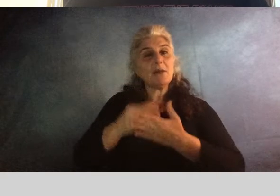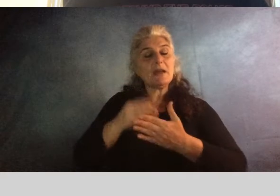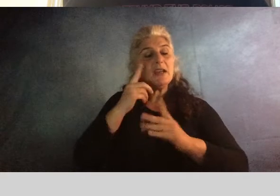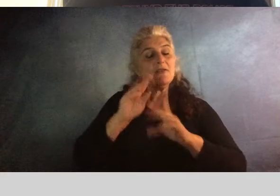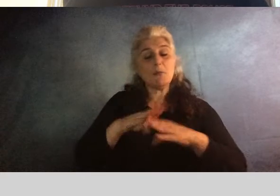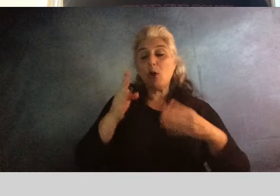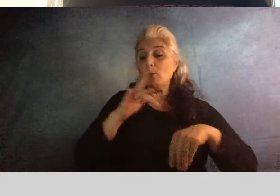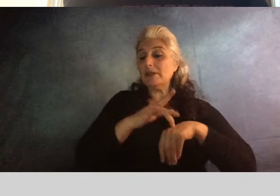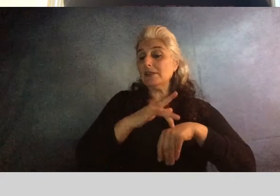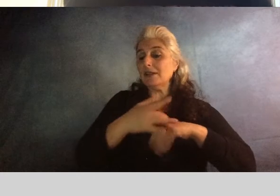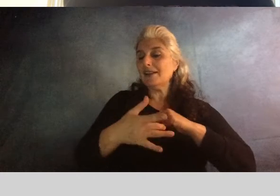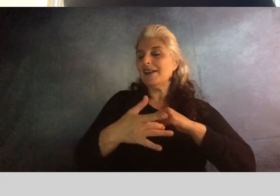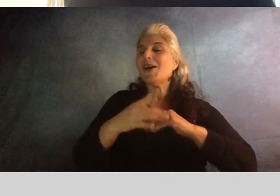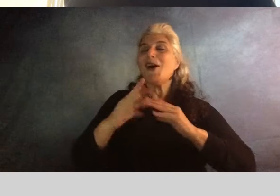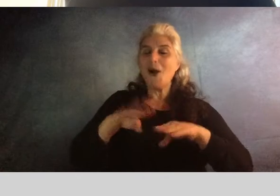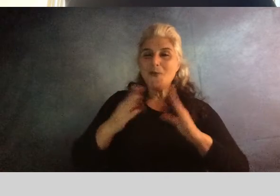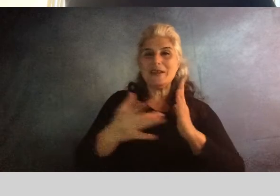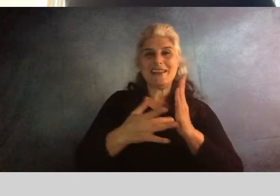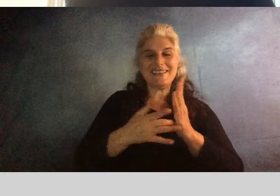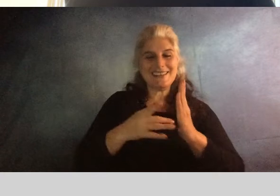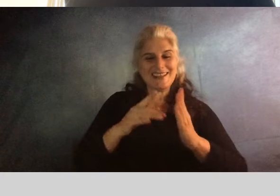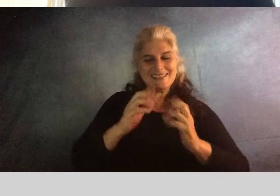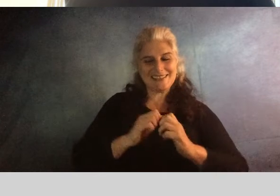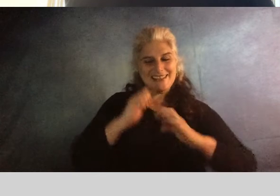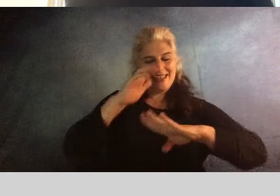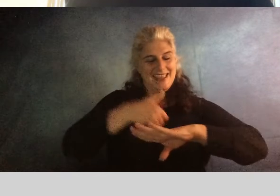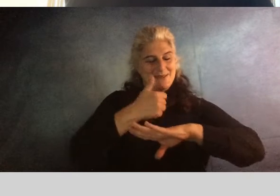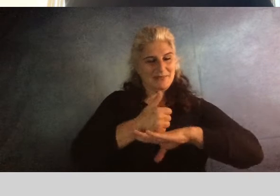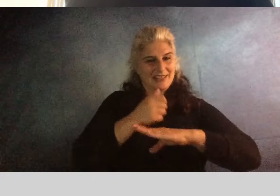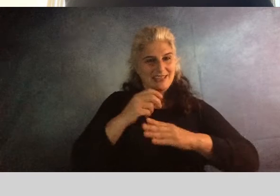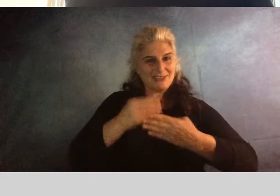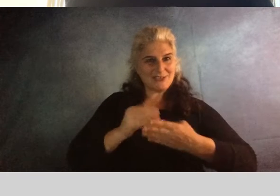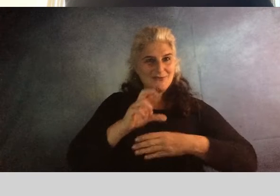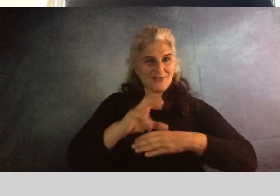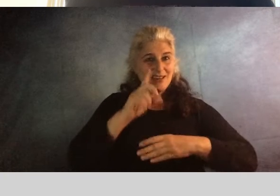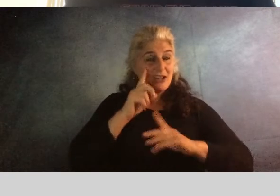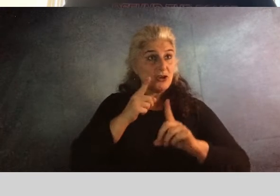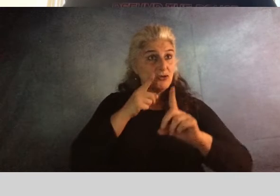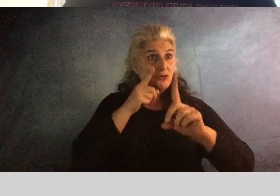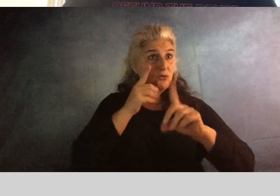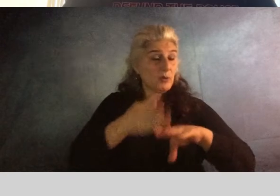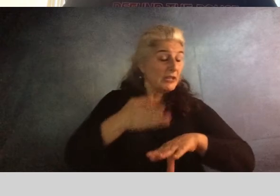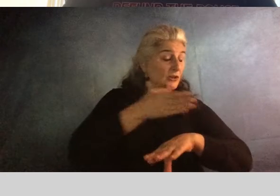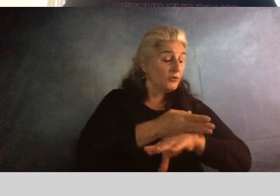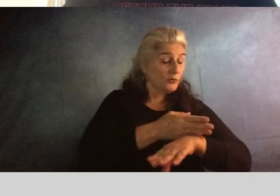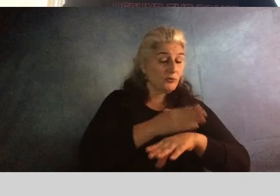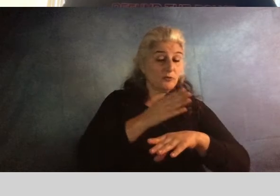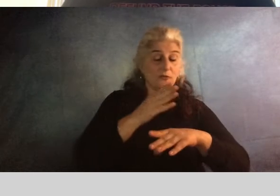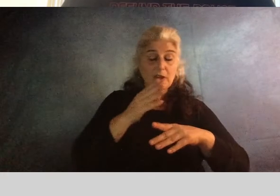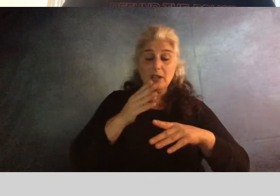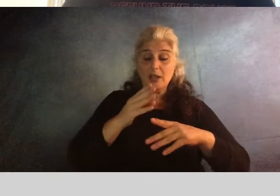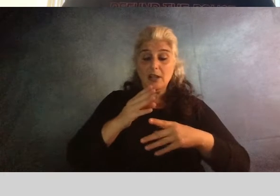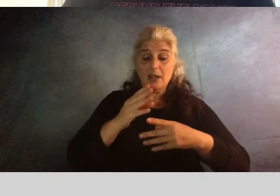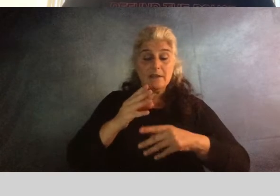Core Infrastructure Fund to improve the security and accessibility of PyPI. With this money, the Python Software Foundation